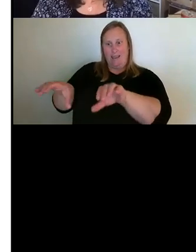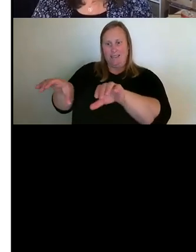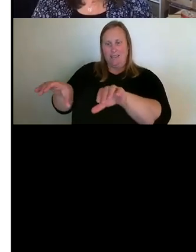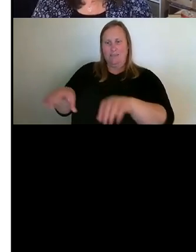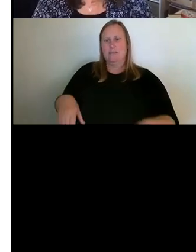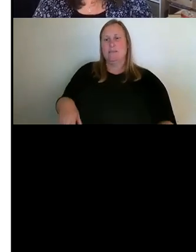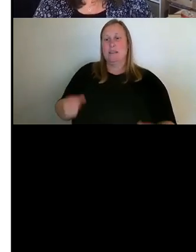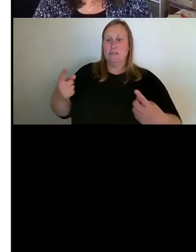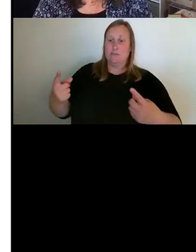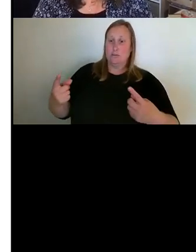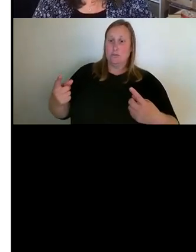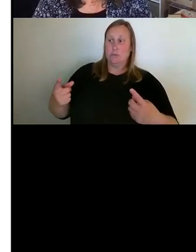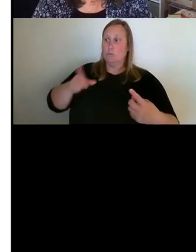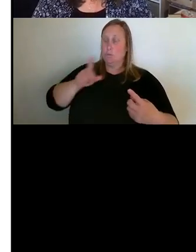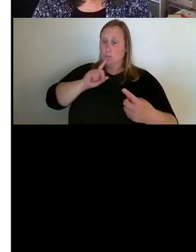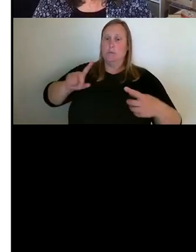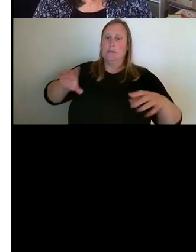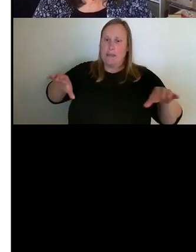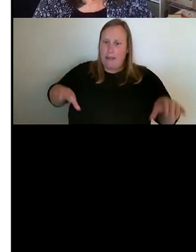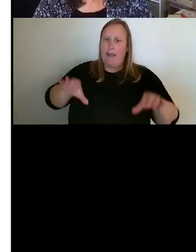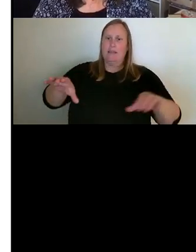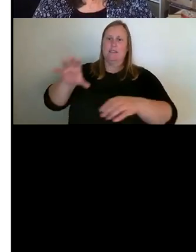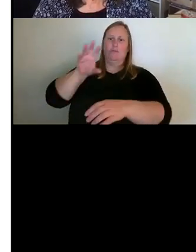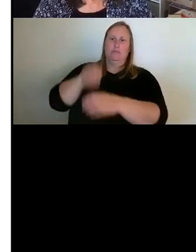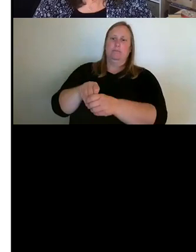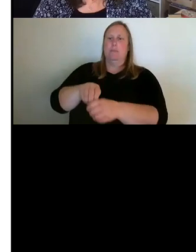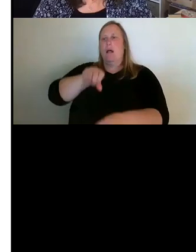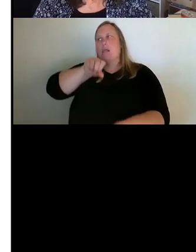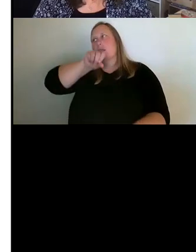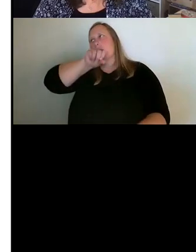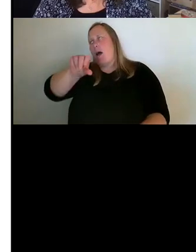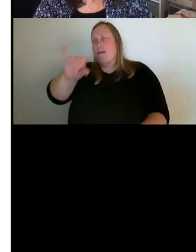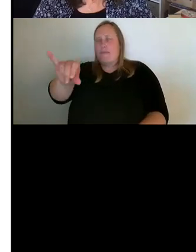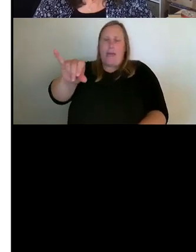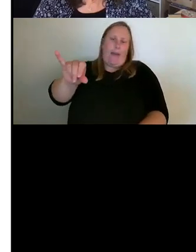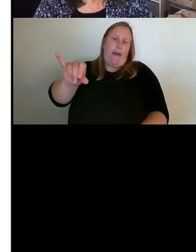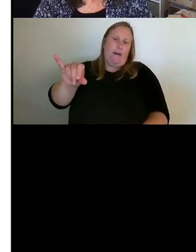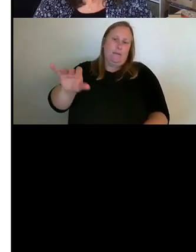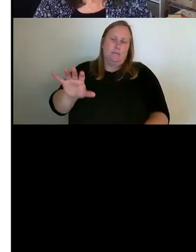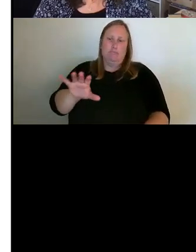considered active participant love active participation that it's just their preference,